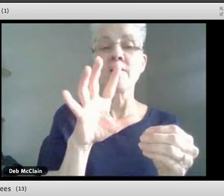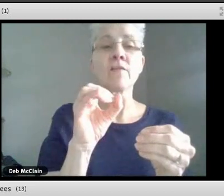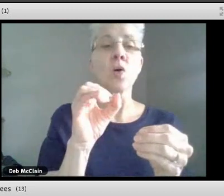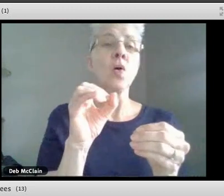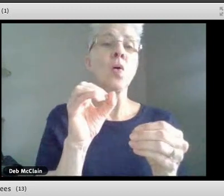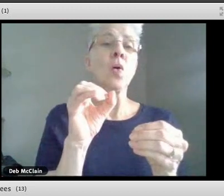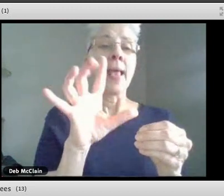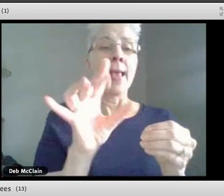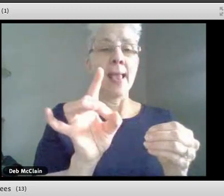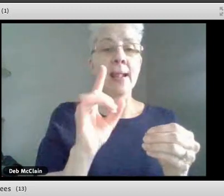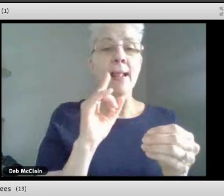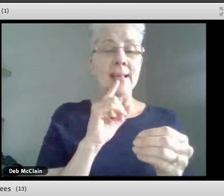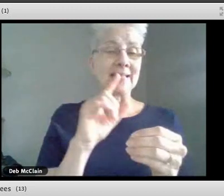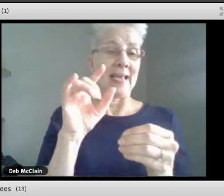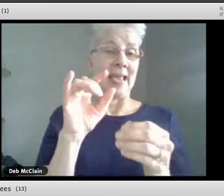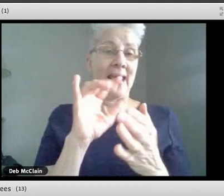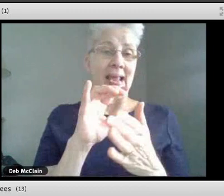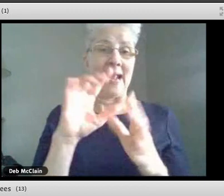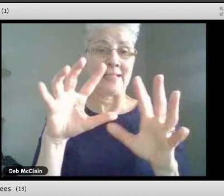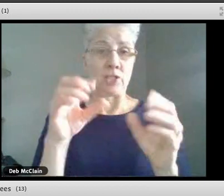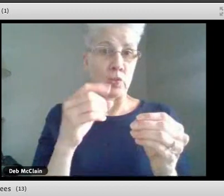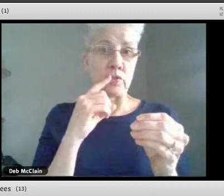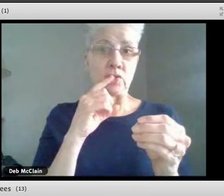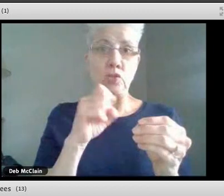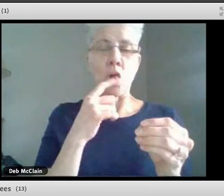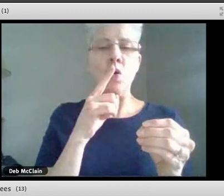It's not part of that. However, when you look at some of the court cases